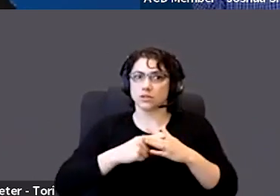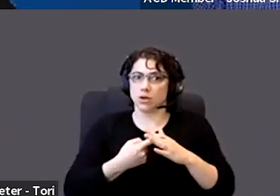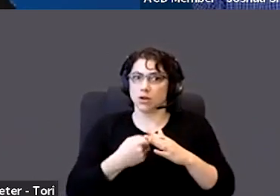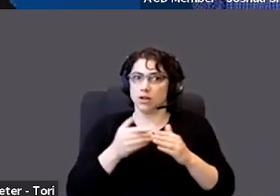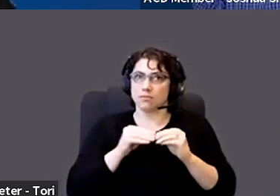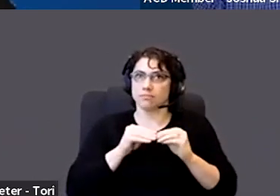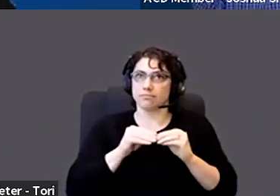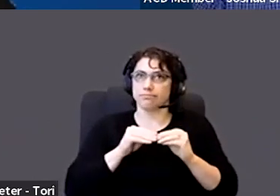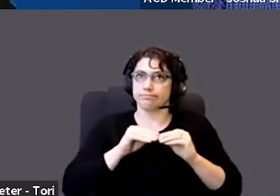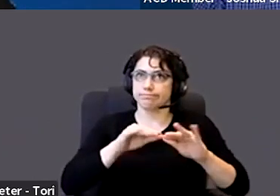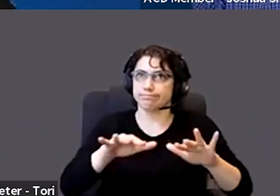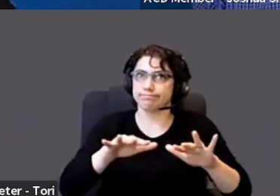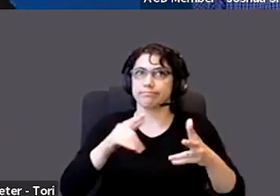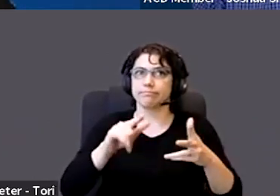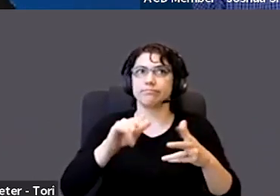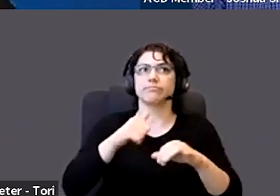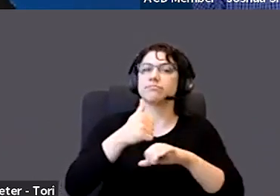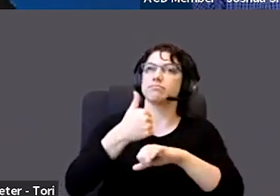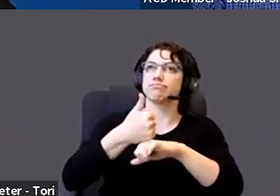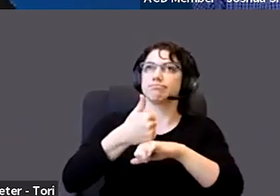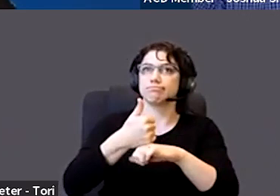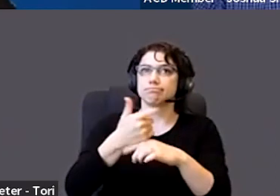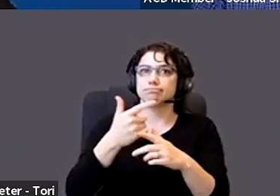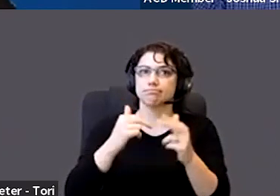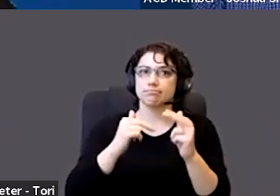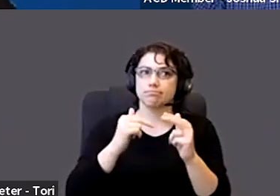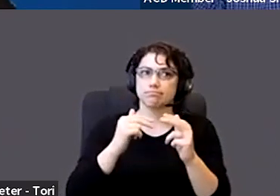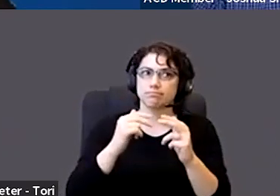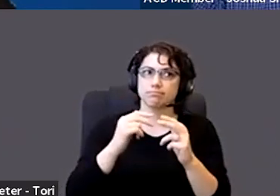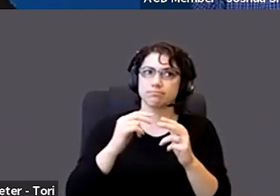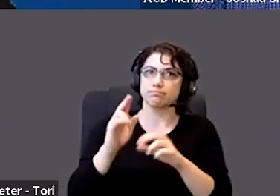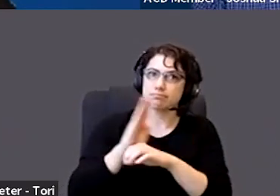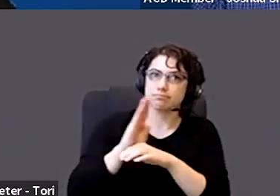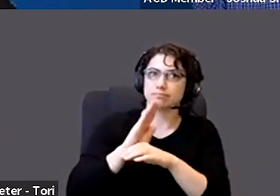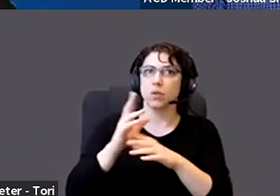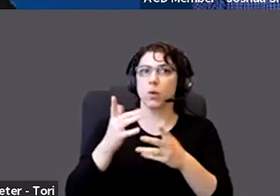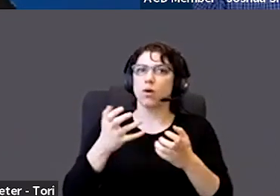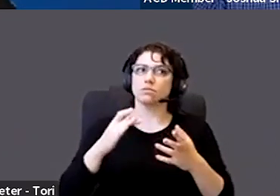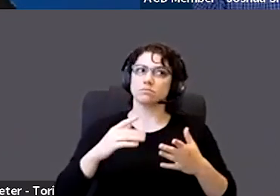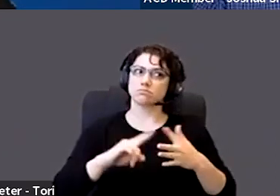and impact of the impending Omicron surge. Shortly after the variant's arrival here